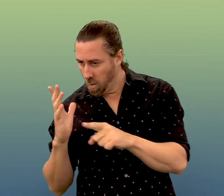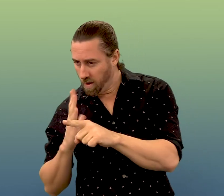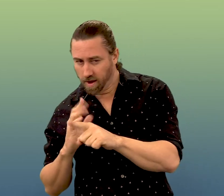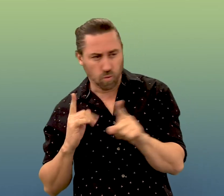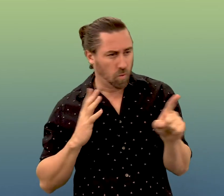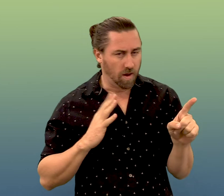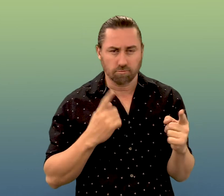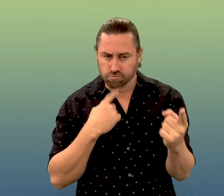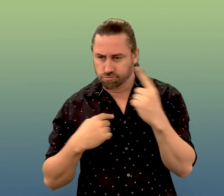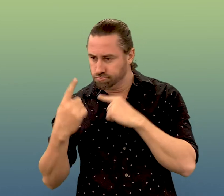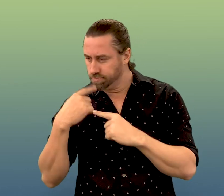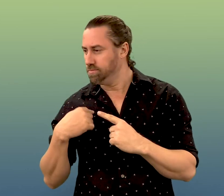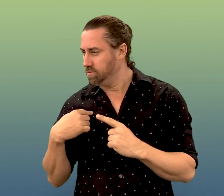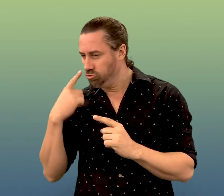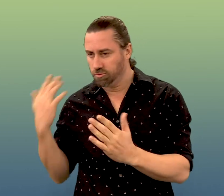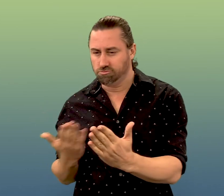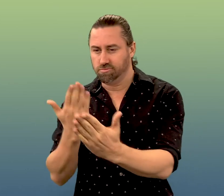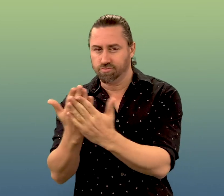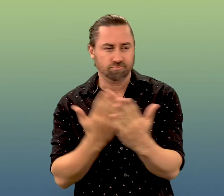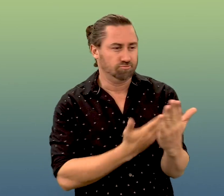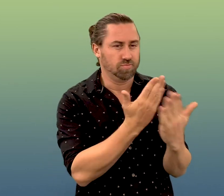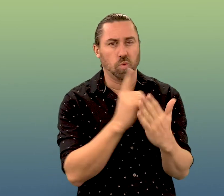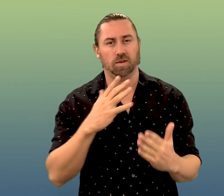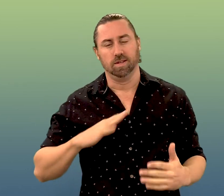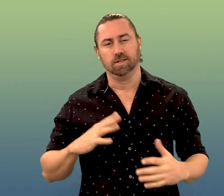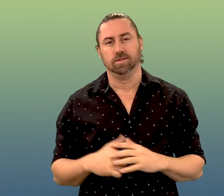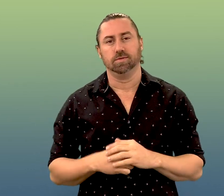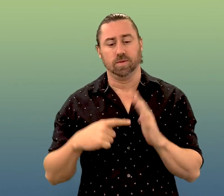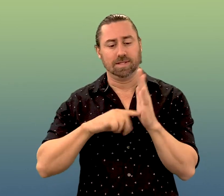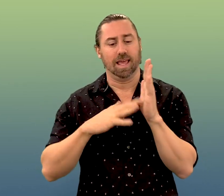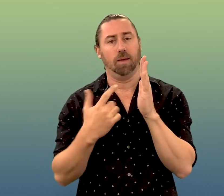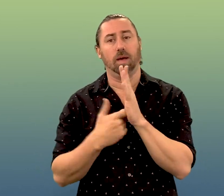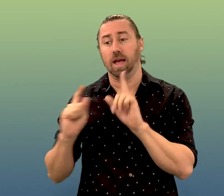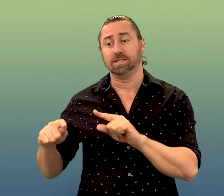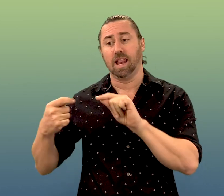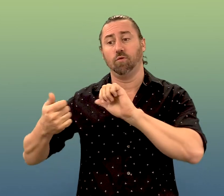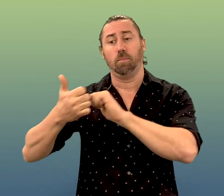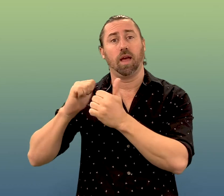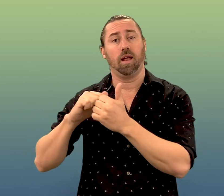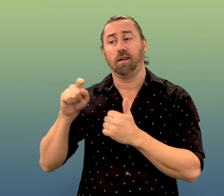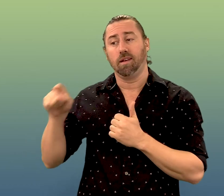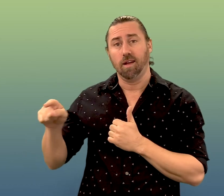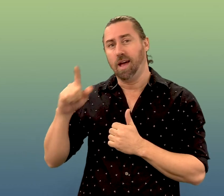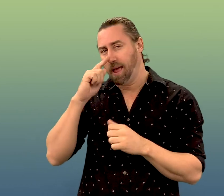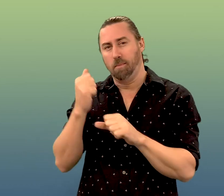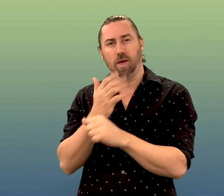to respond to customer and stakeholder feedback. TMR delivery partners have the opportunity